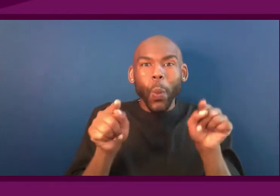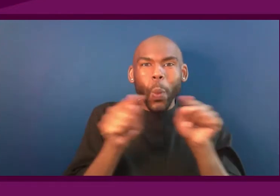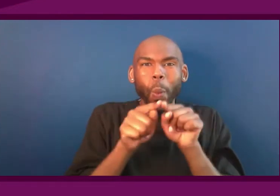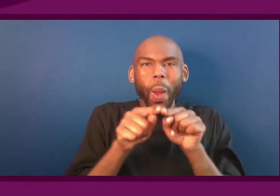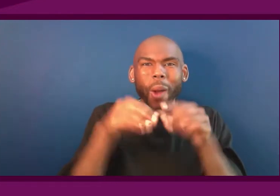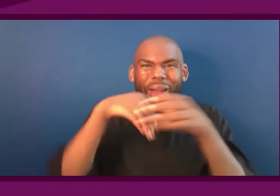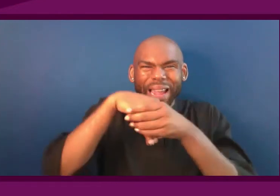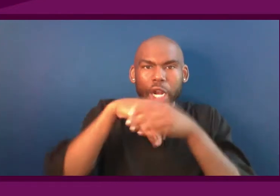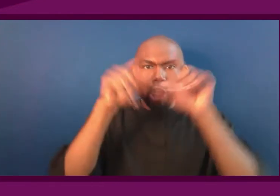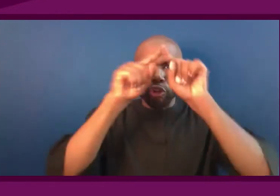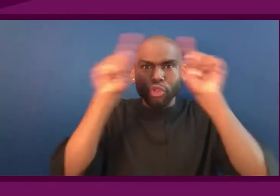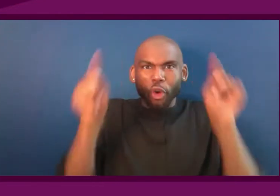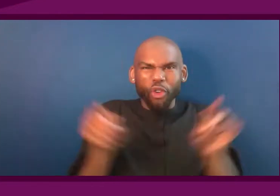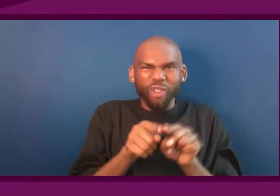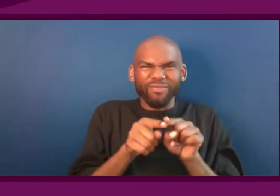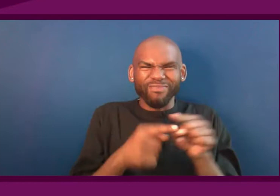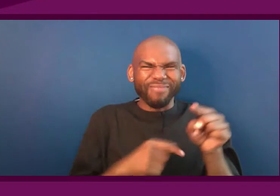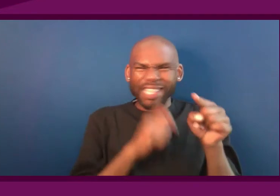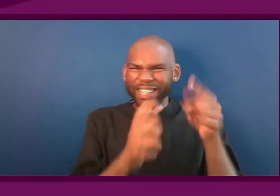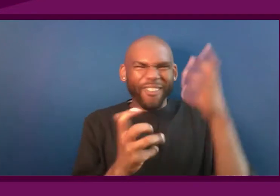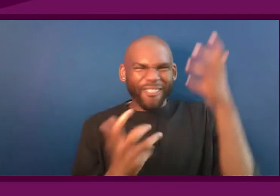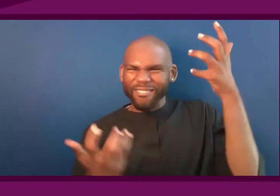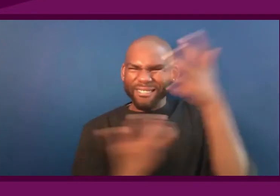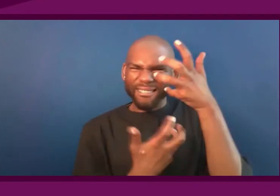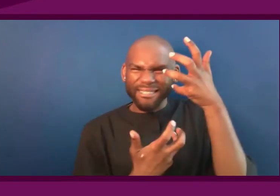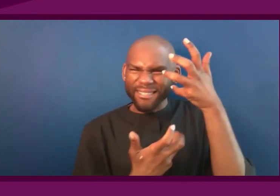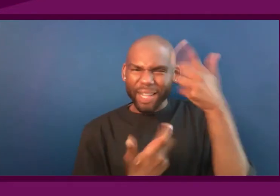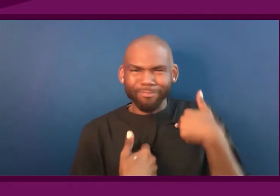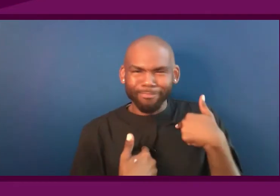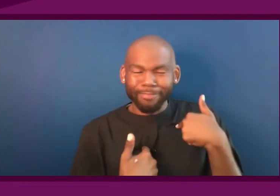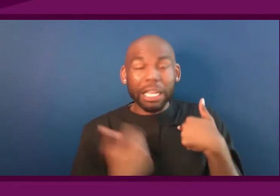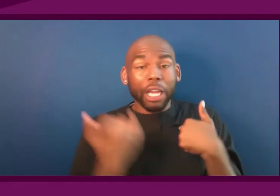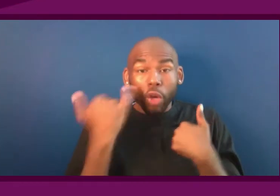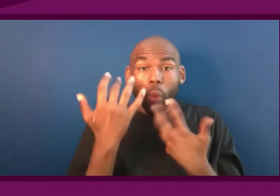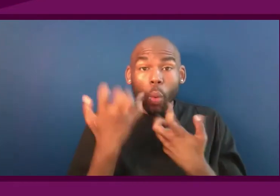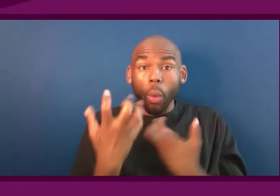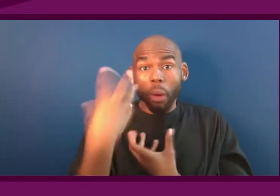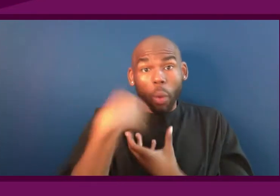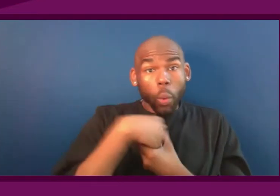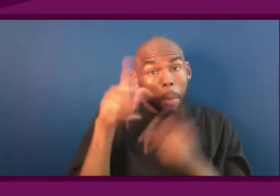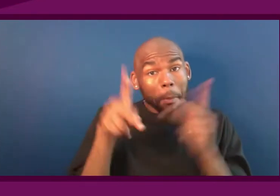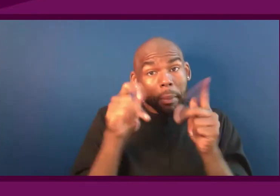design. You make sure that you are employing people with disabilities. And if they're not